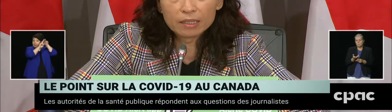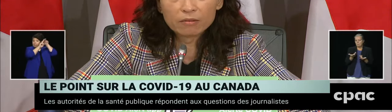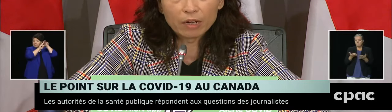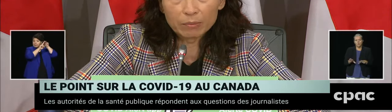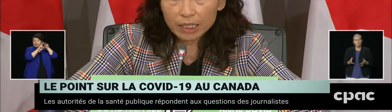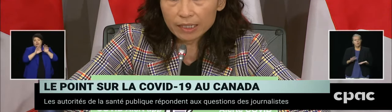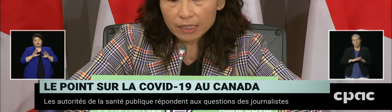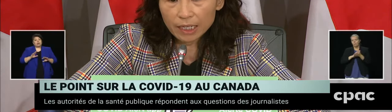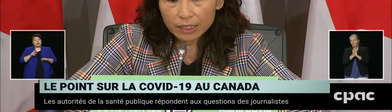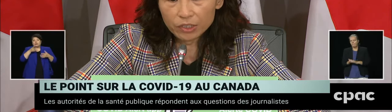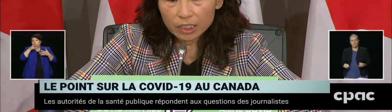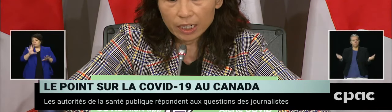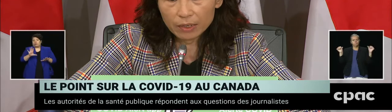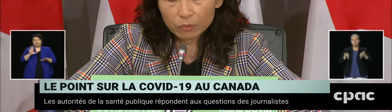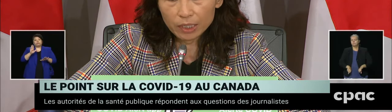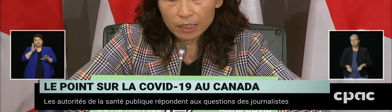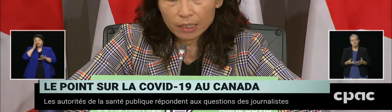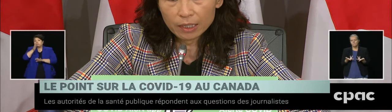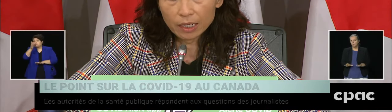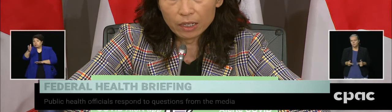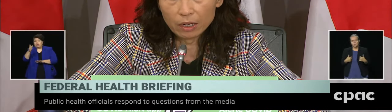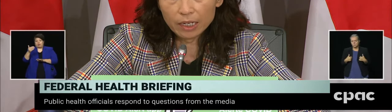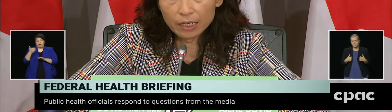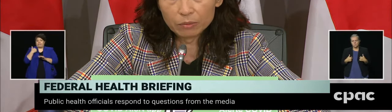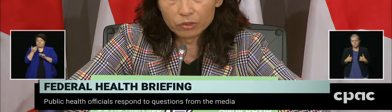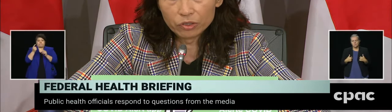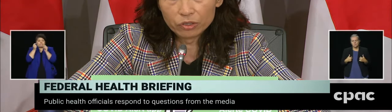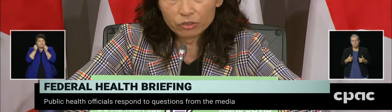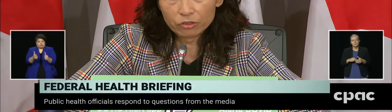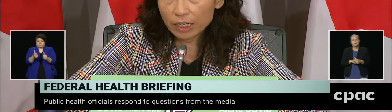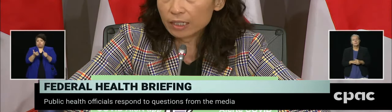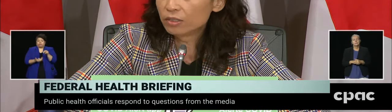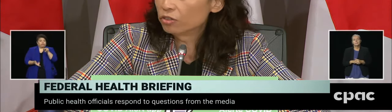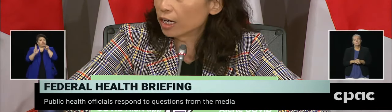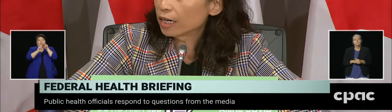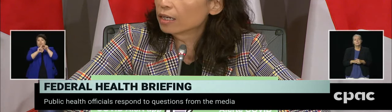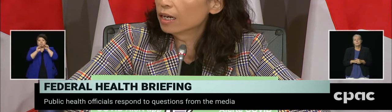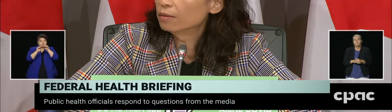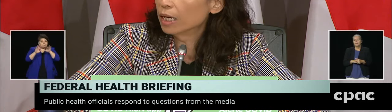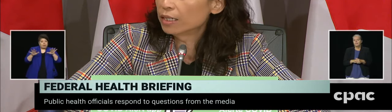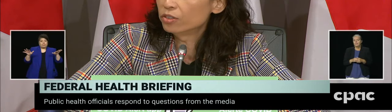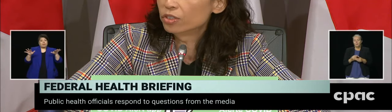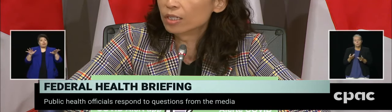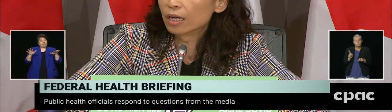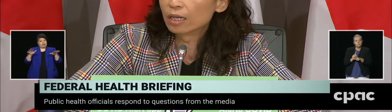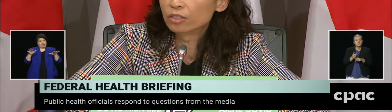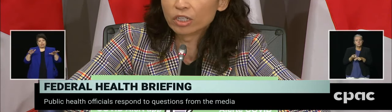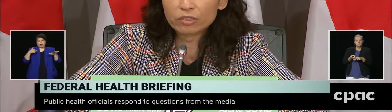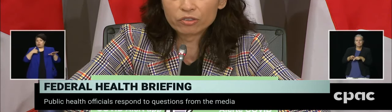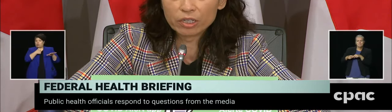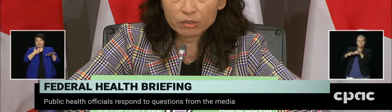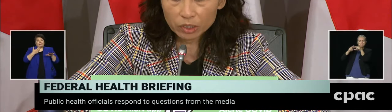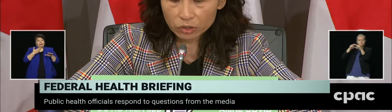FURTHER TO THE POINT, AS I SAID,